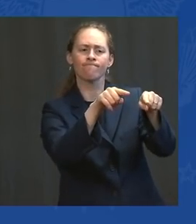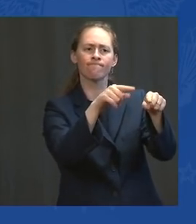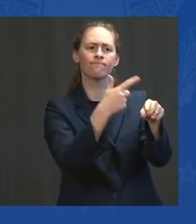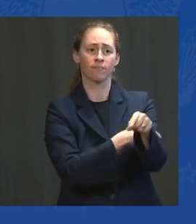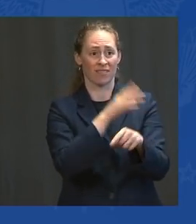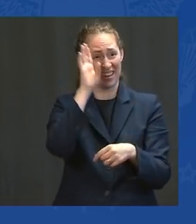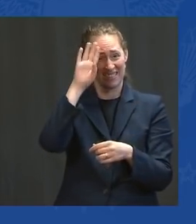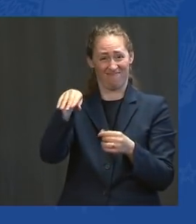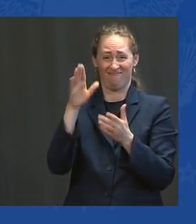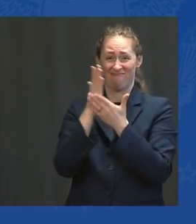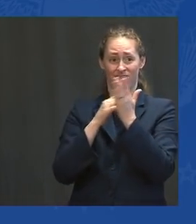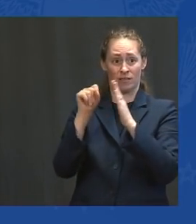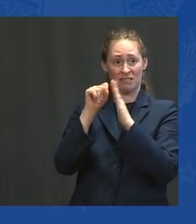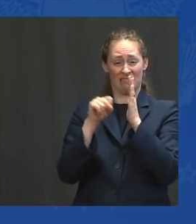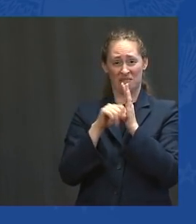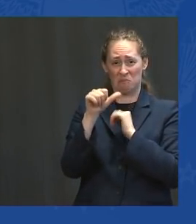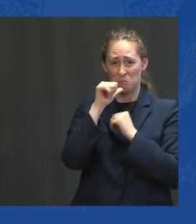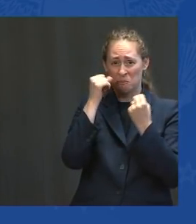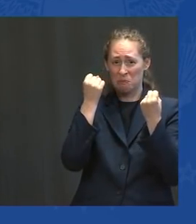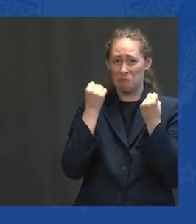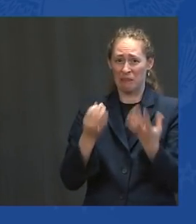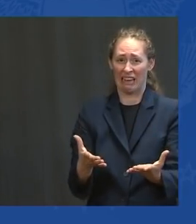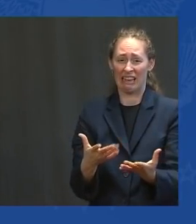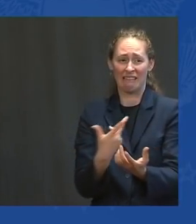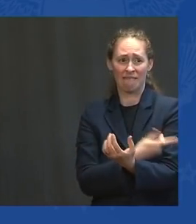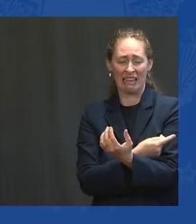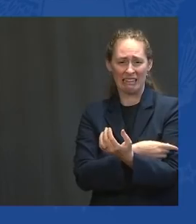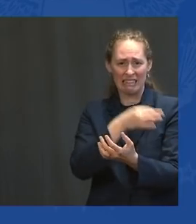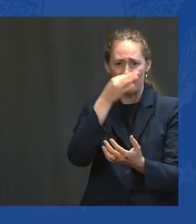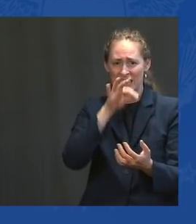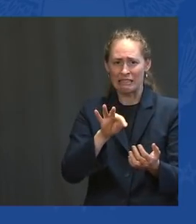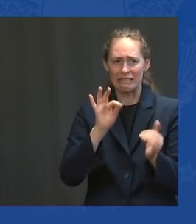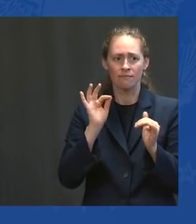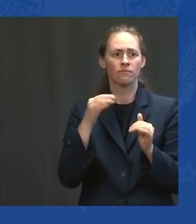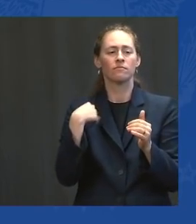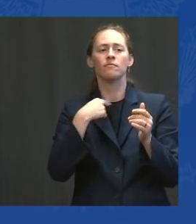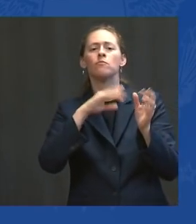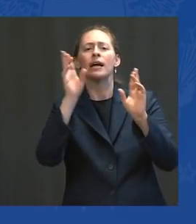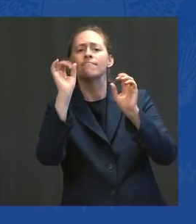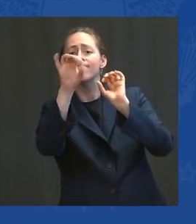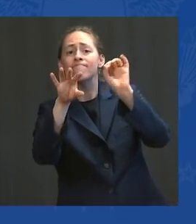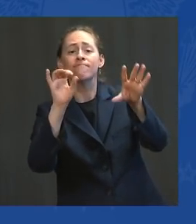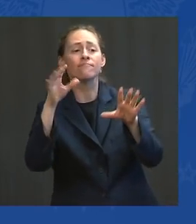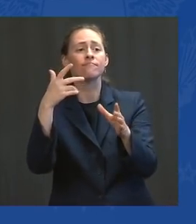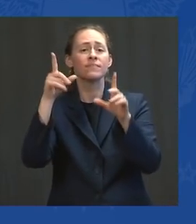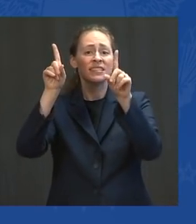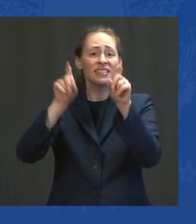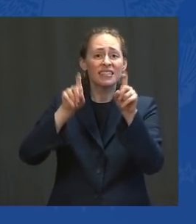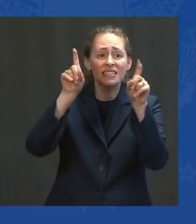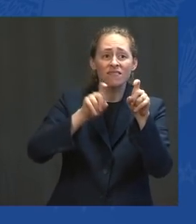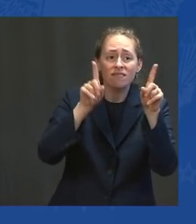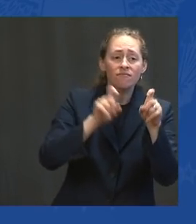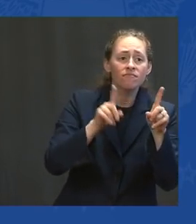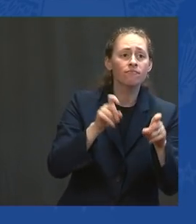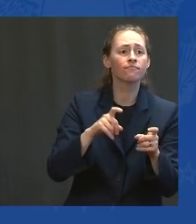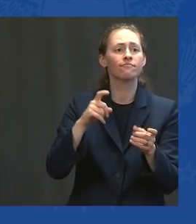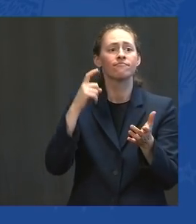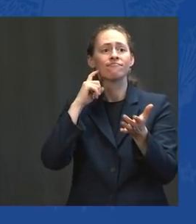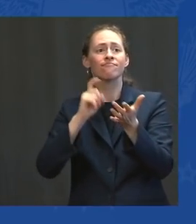They're going to be able to do -- we're going to deploy things like testing to expand detection of the virus, medicines to help treat the infected,